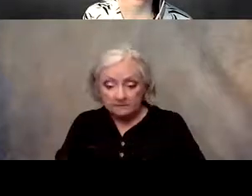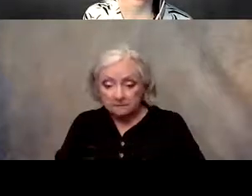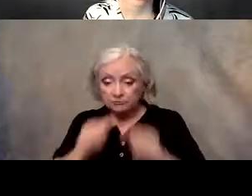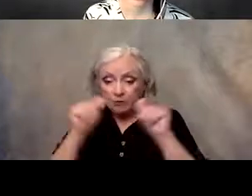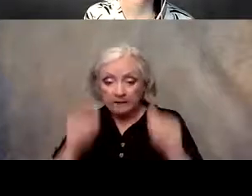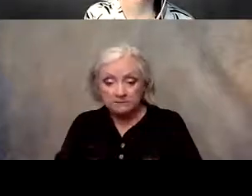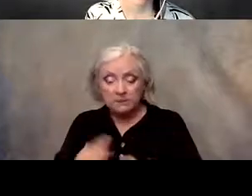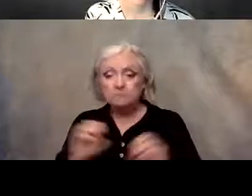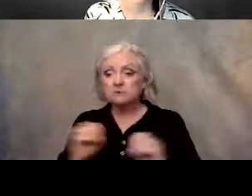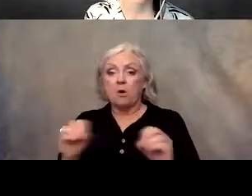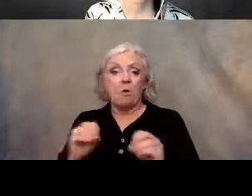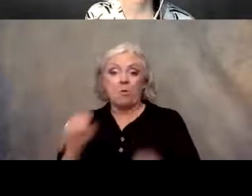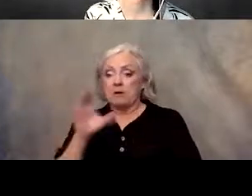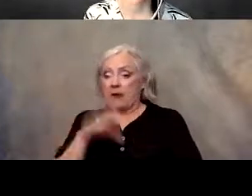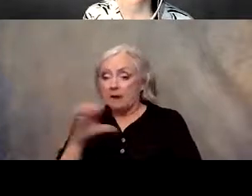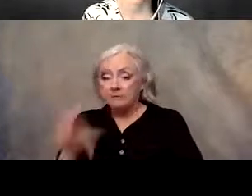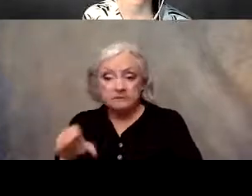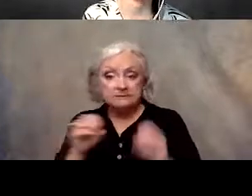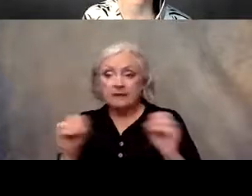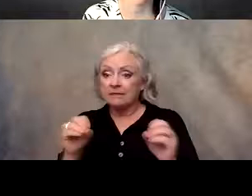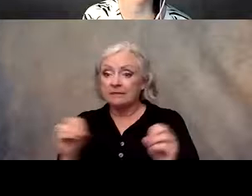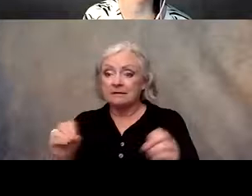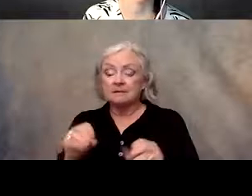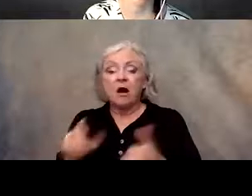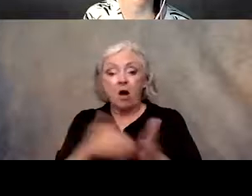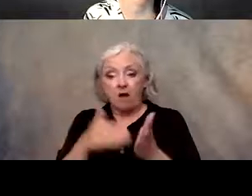And oftentimes this is the first step to creating